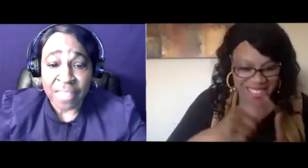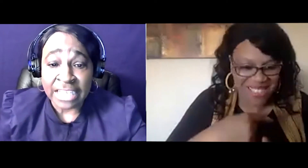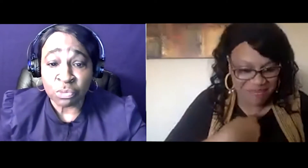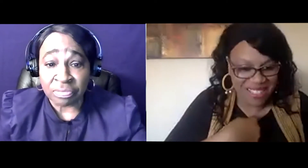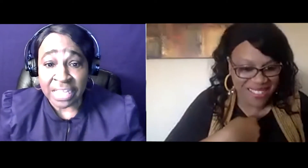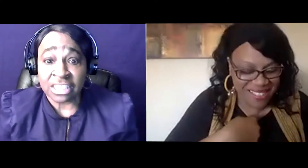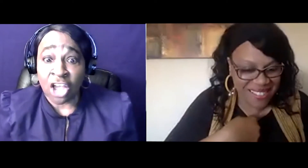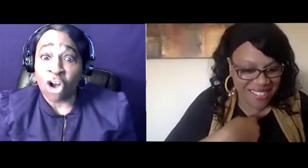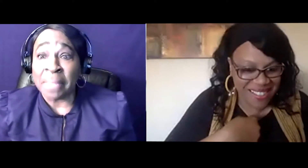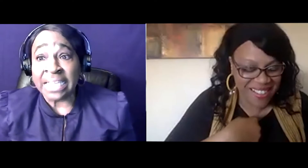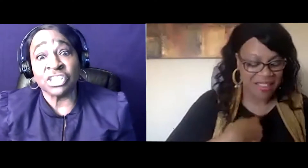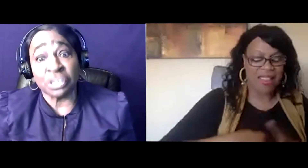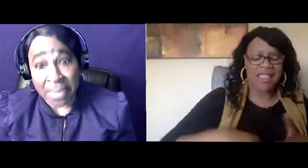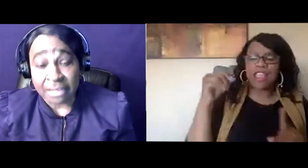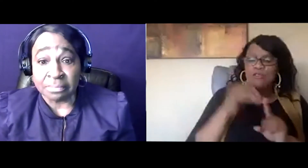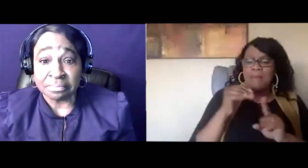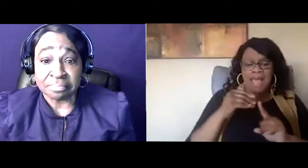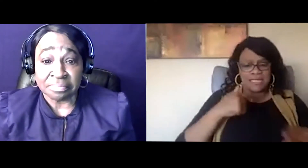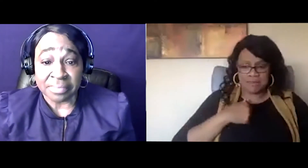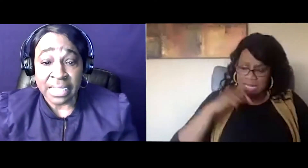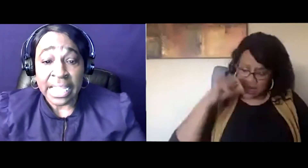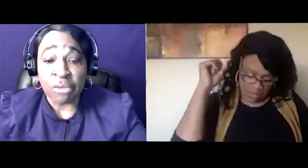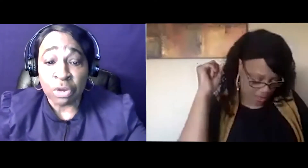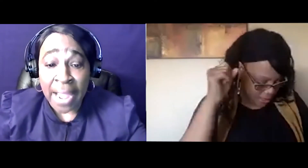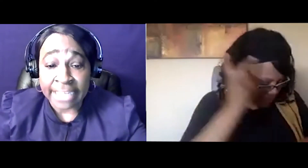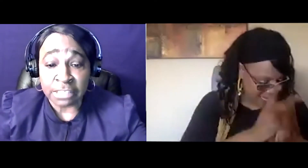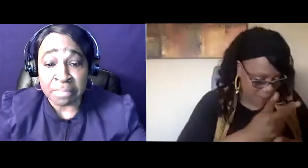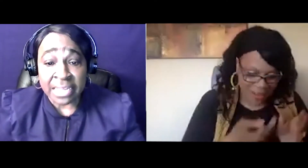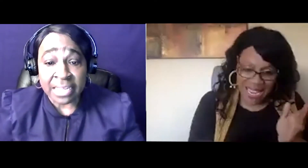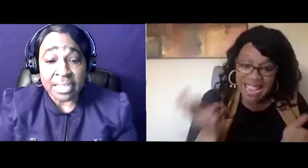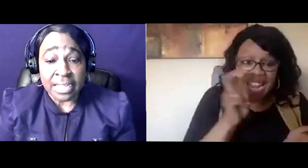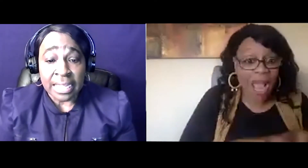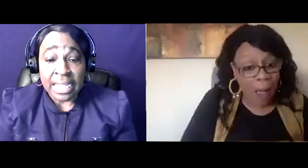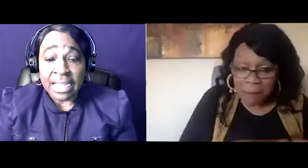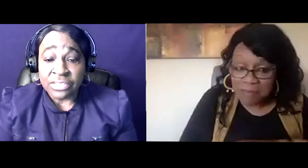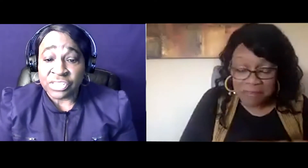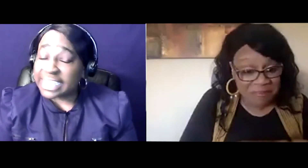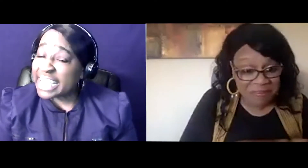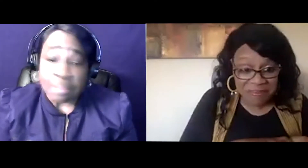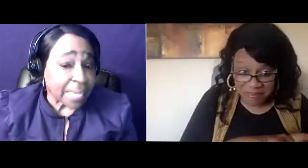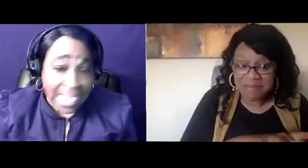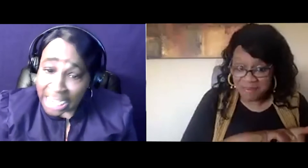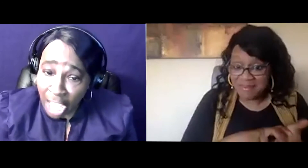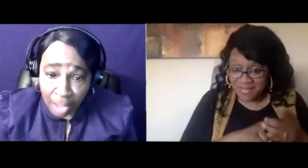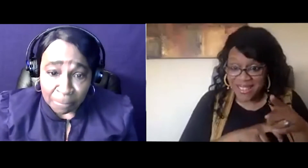That's what that song means to me. It reminds me to keep getting up.